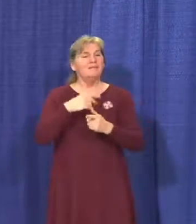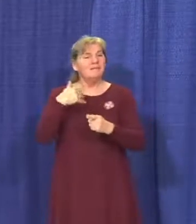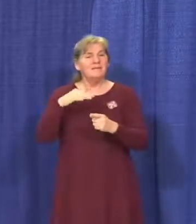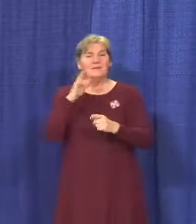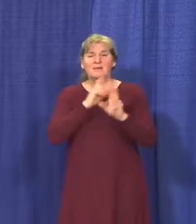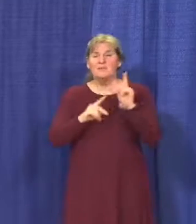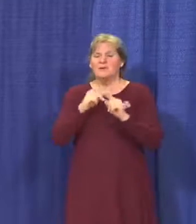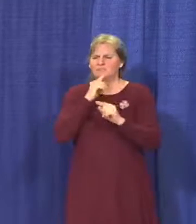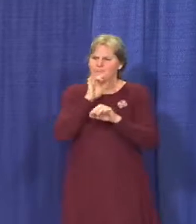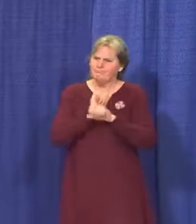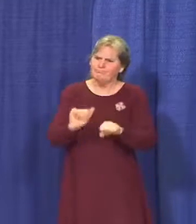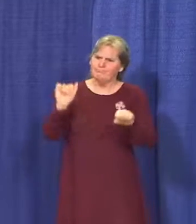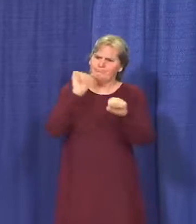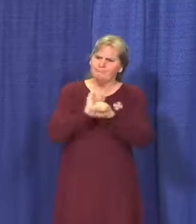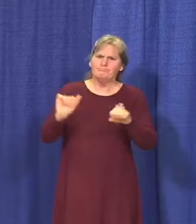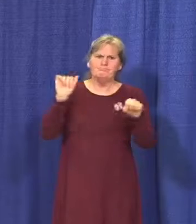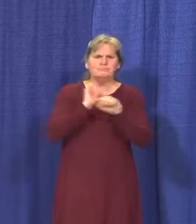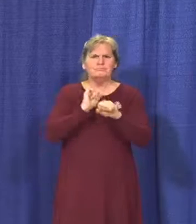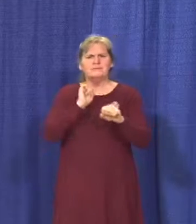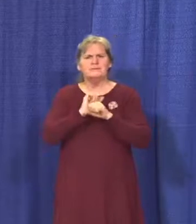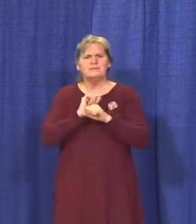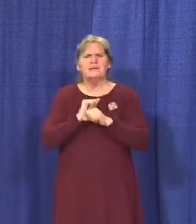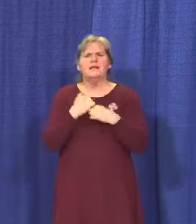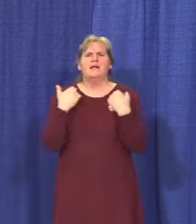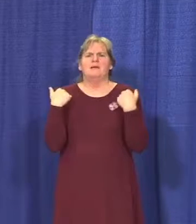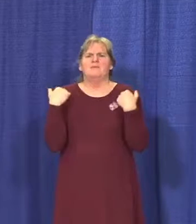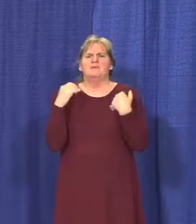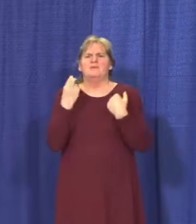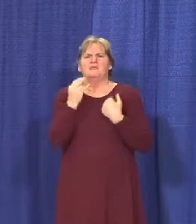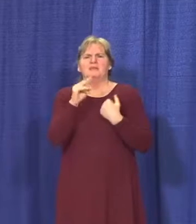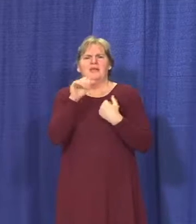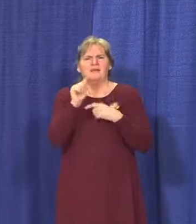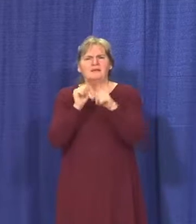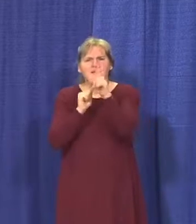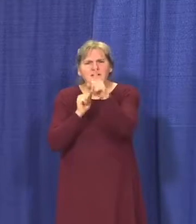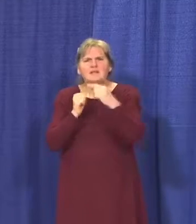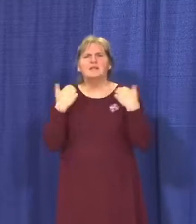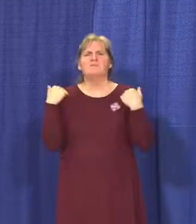those working so hard in they ministers cost as offices, in a